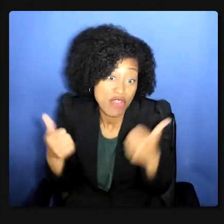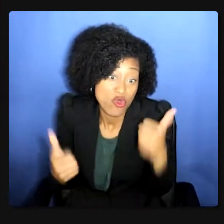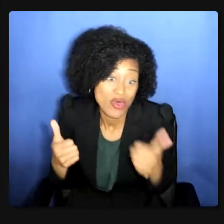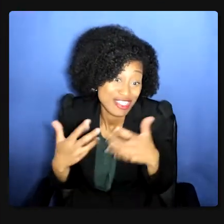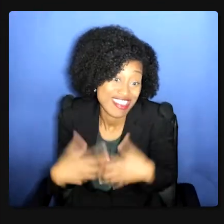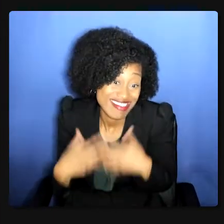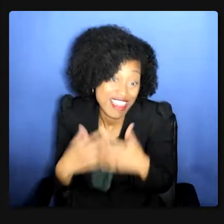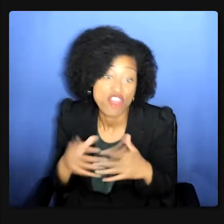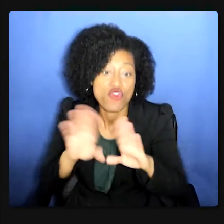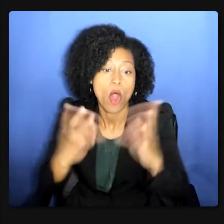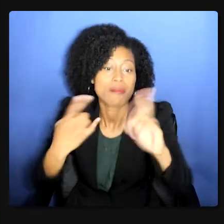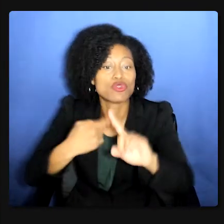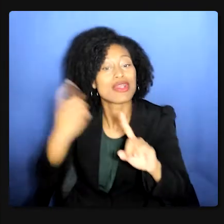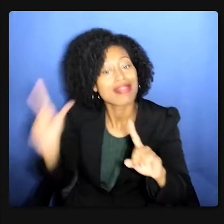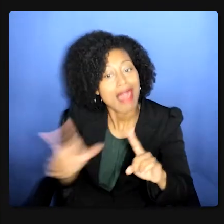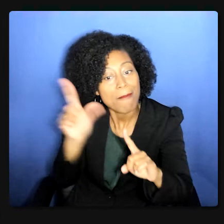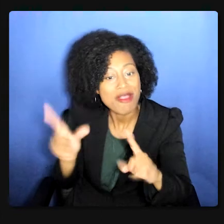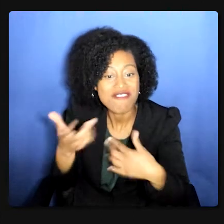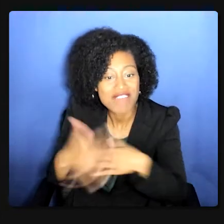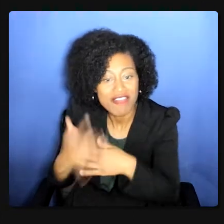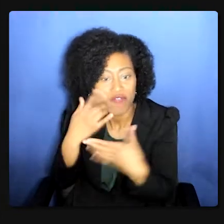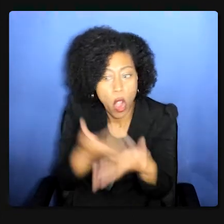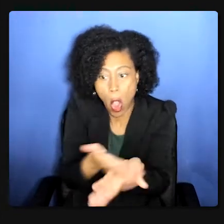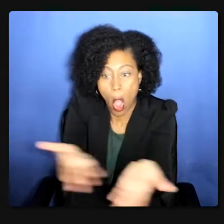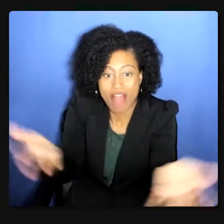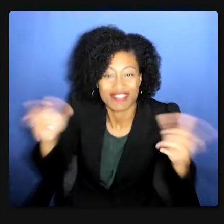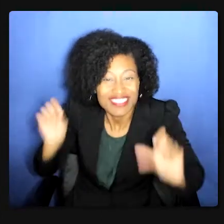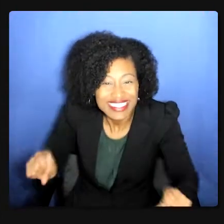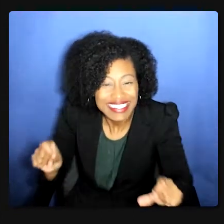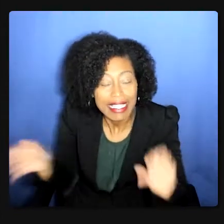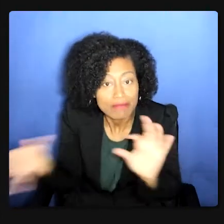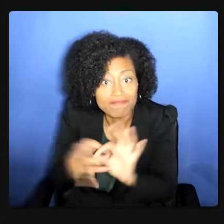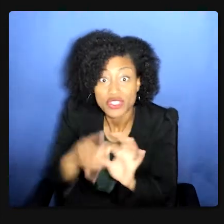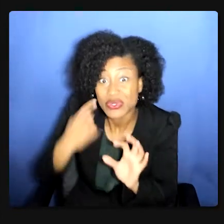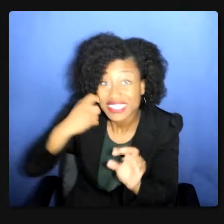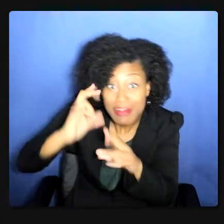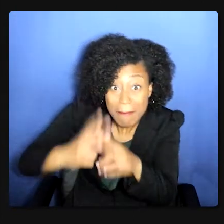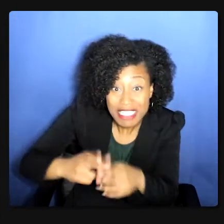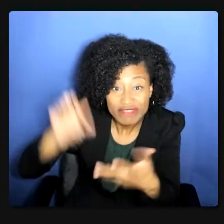So that's why we have open source libraries all this programming environments you mentioned.